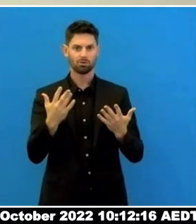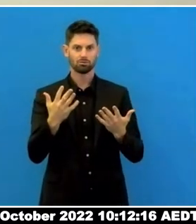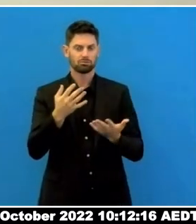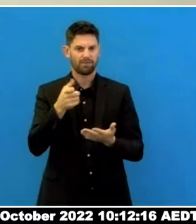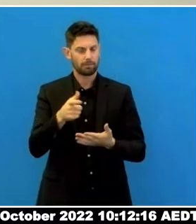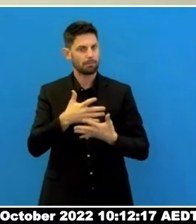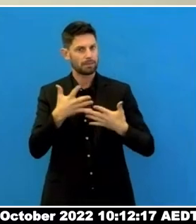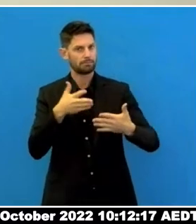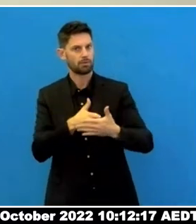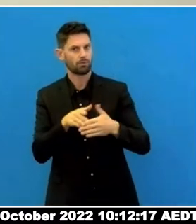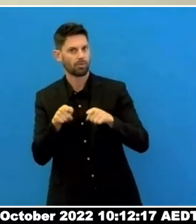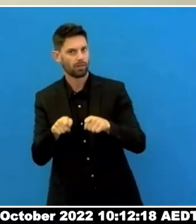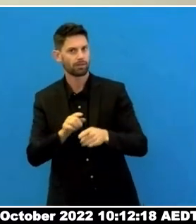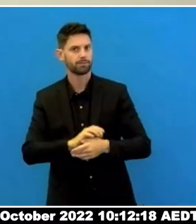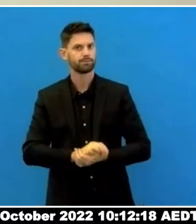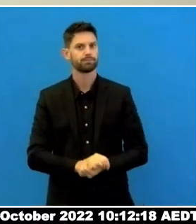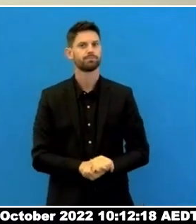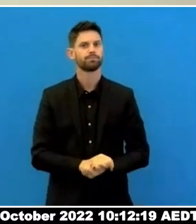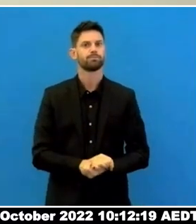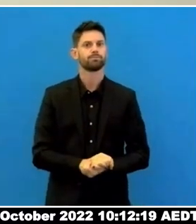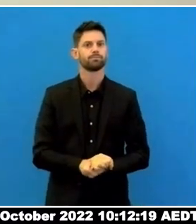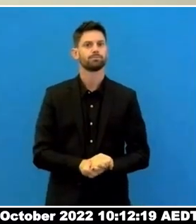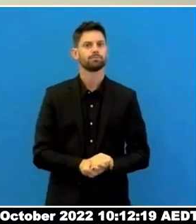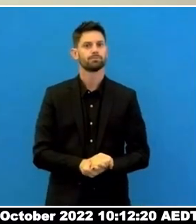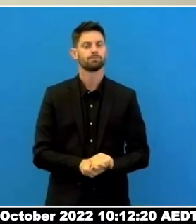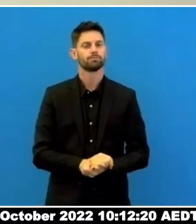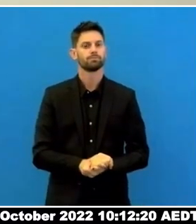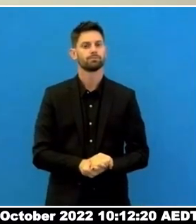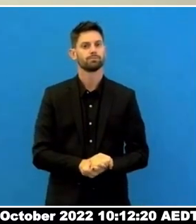Project participants shared that most people who encounter racism